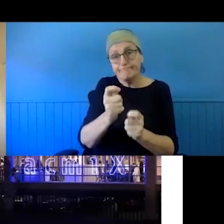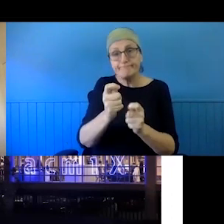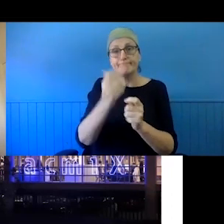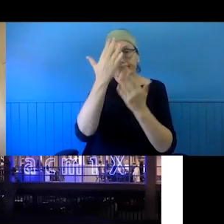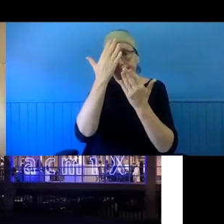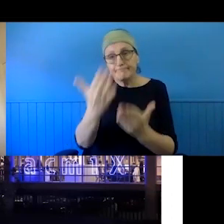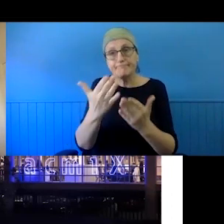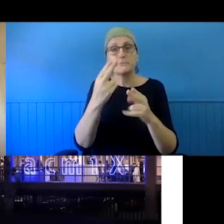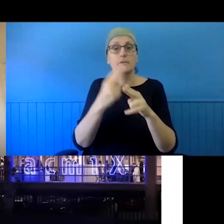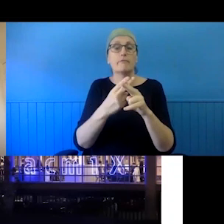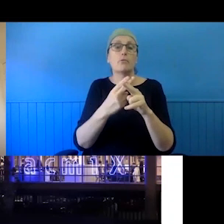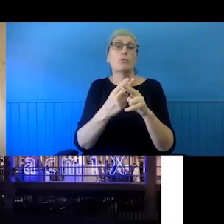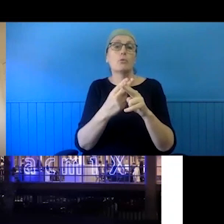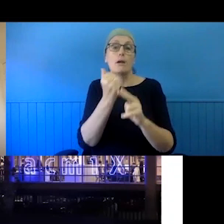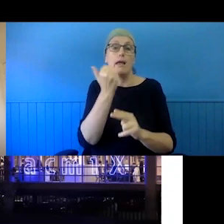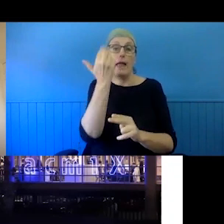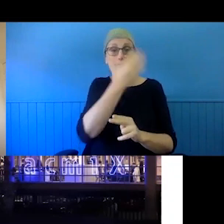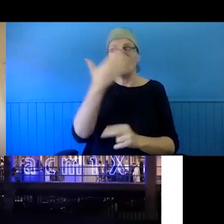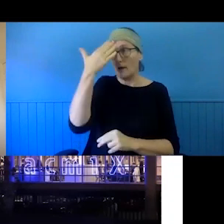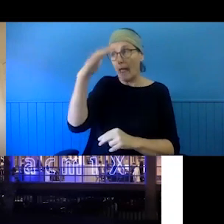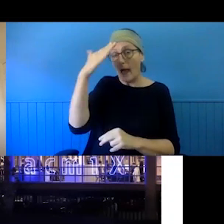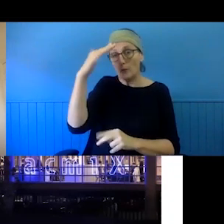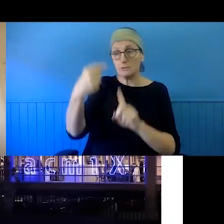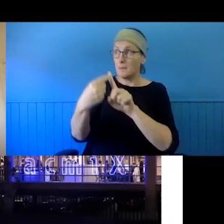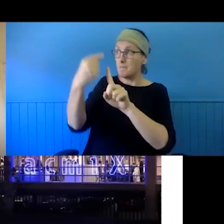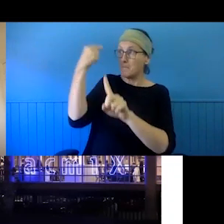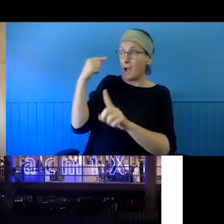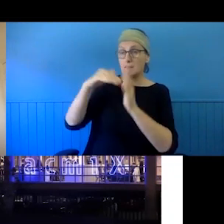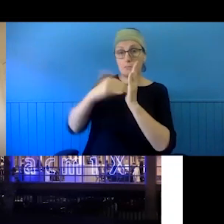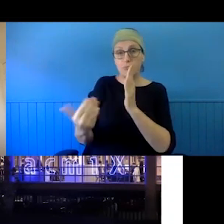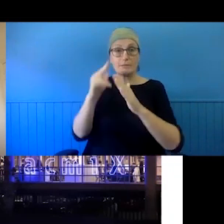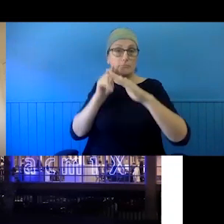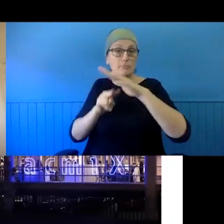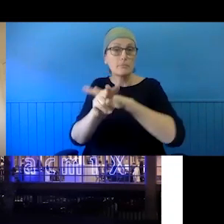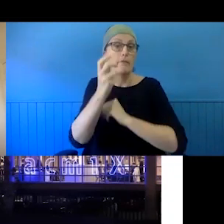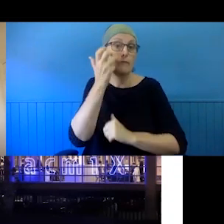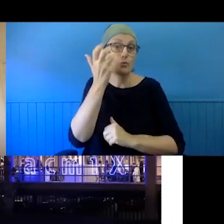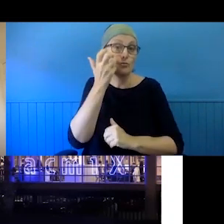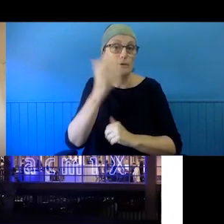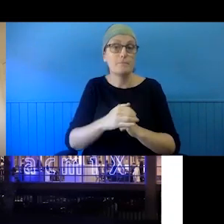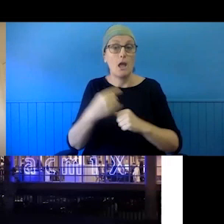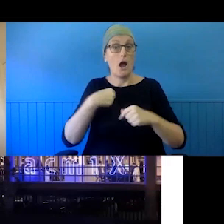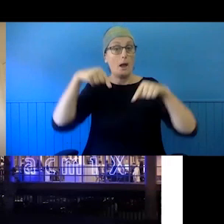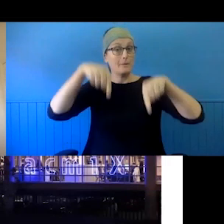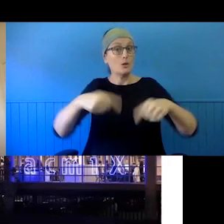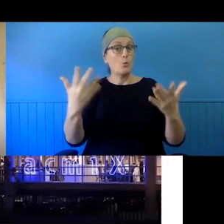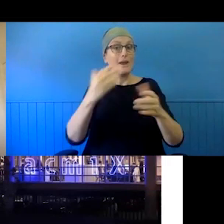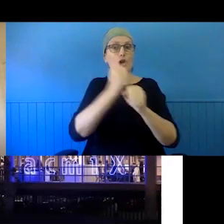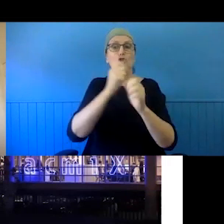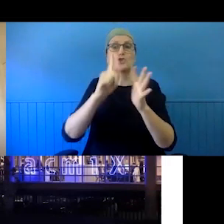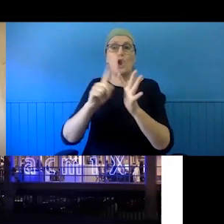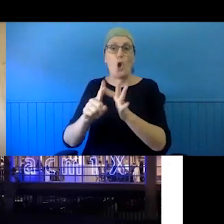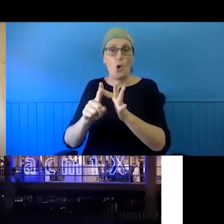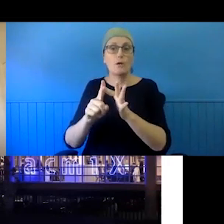emerging. I'm here from Geelong, from Wadawurrung country. It's really,